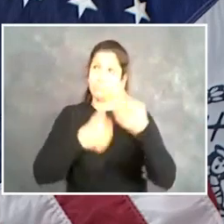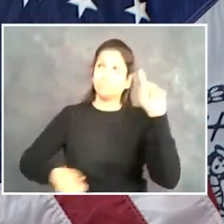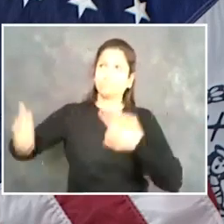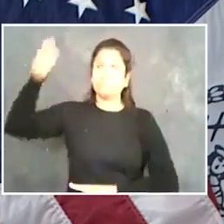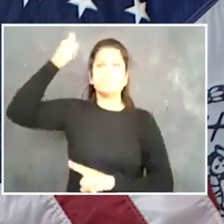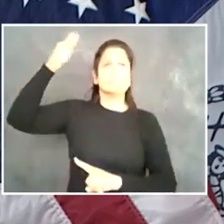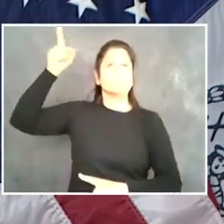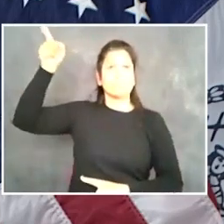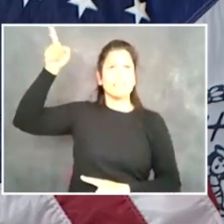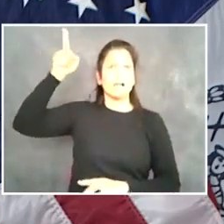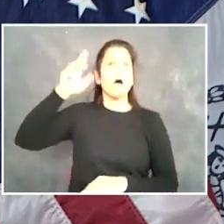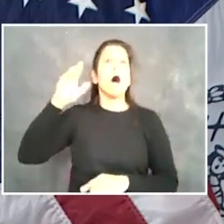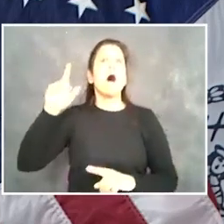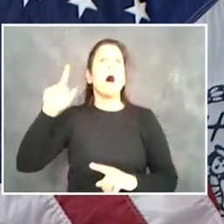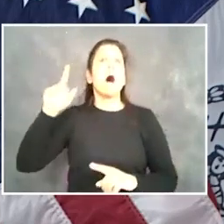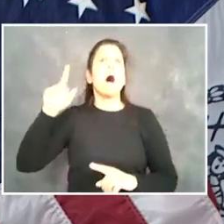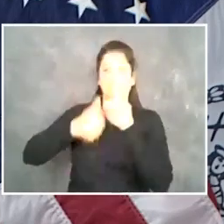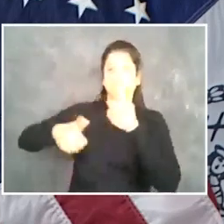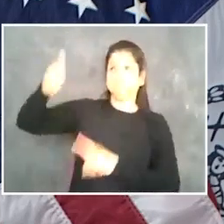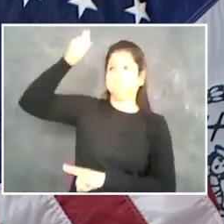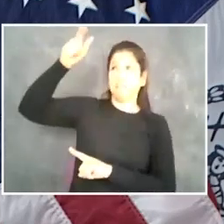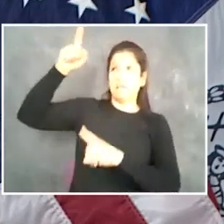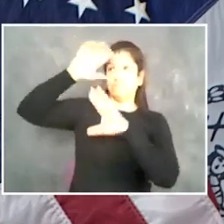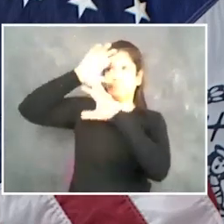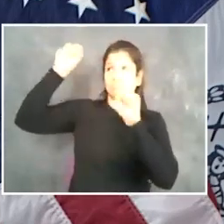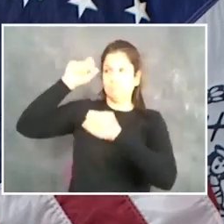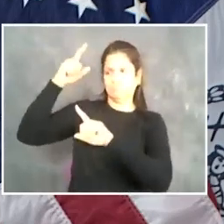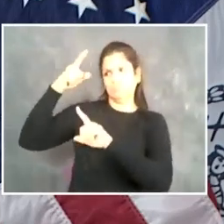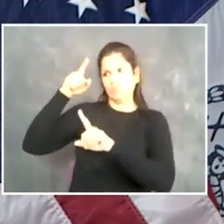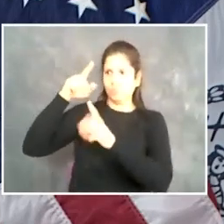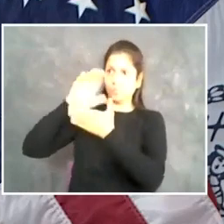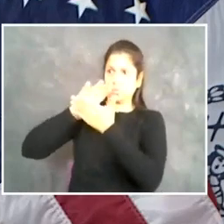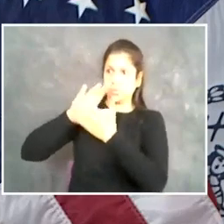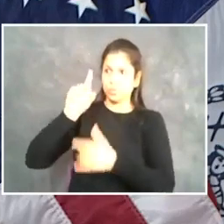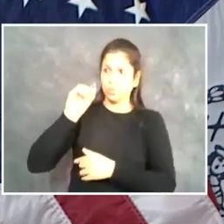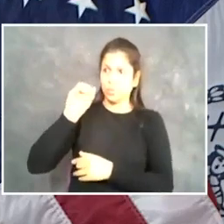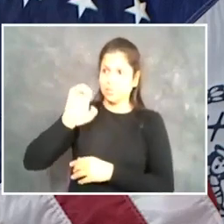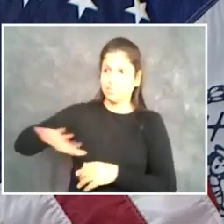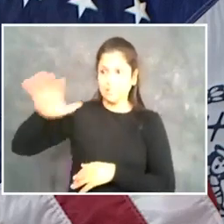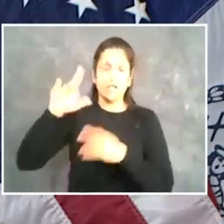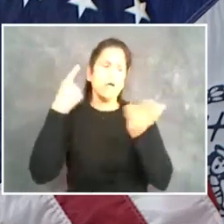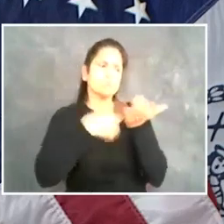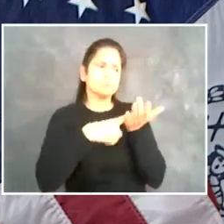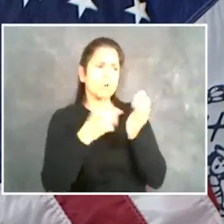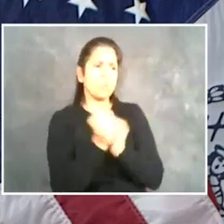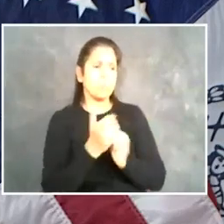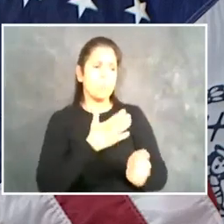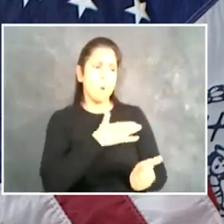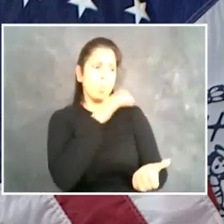LADY AND THE CHANCELLOR ARE WORKING TOGETHER TO TAKE A LOT OF THE INITIATIVES THAT HAVE BEEN CREATED THROUGH THRIVE AND